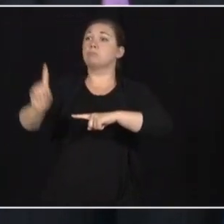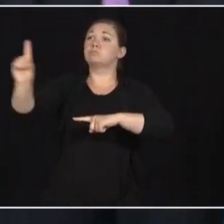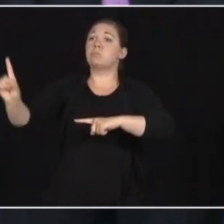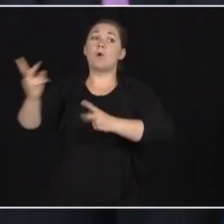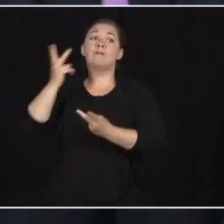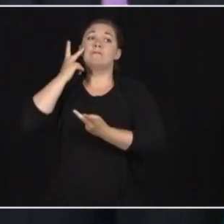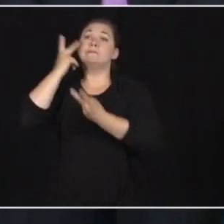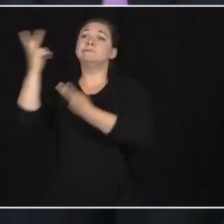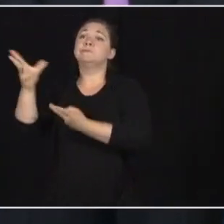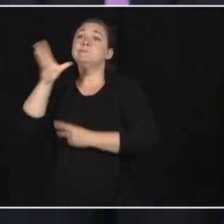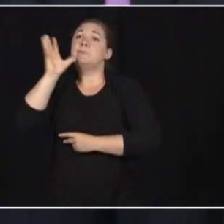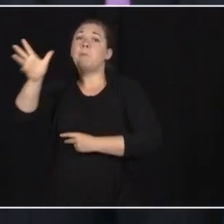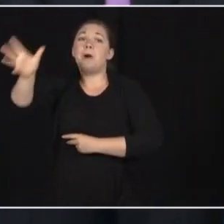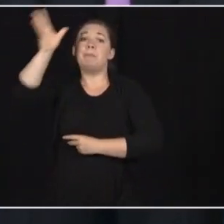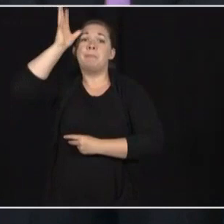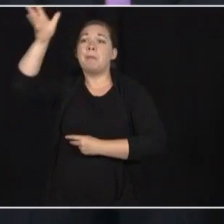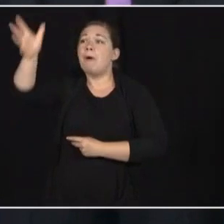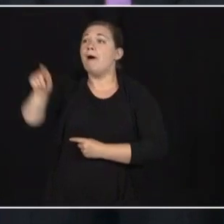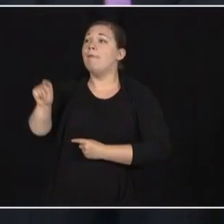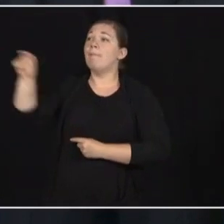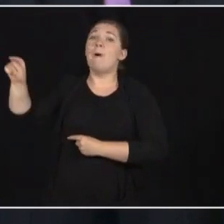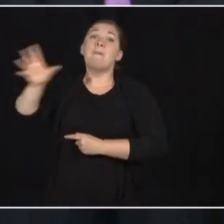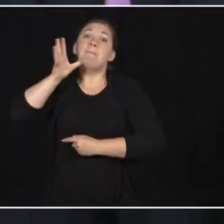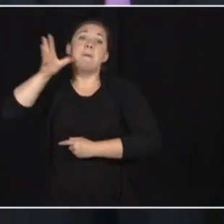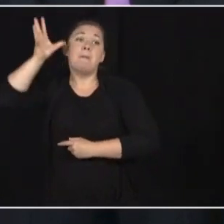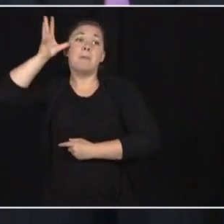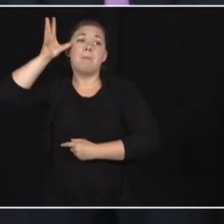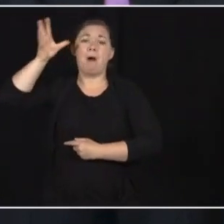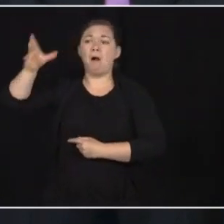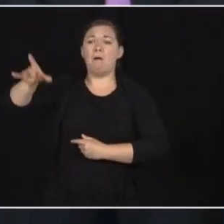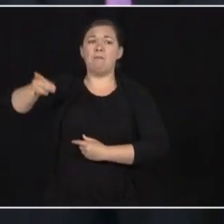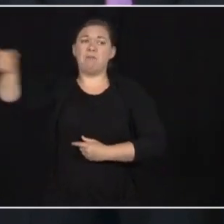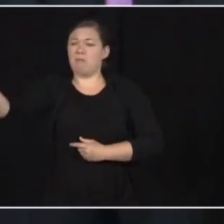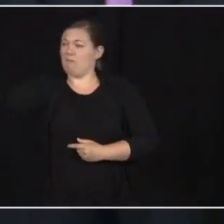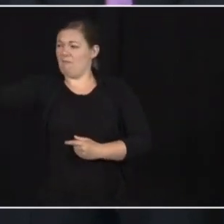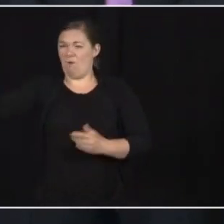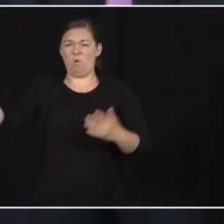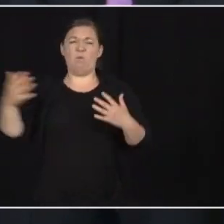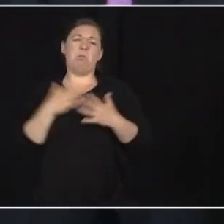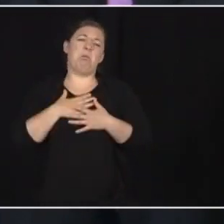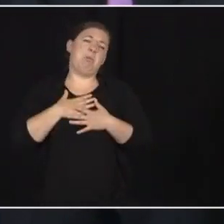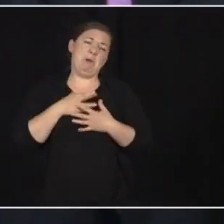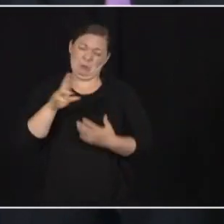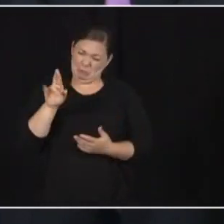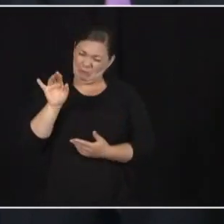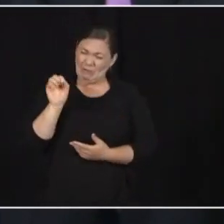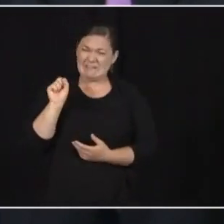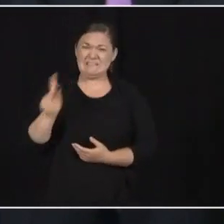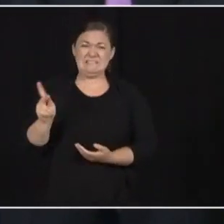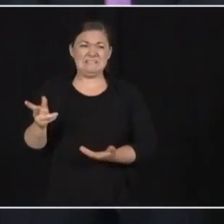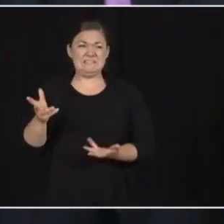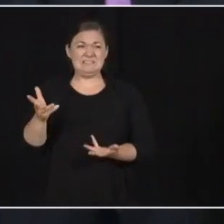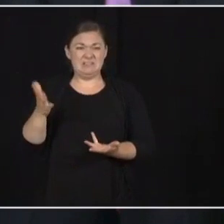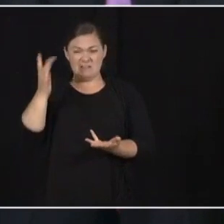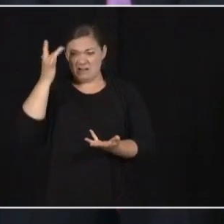Then all of a sudden they go home and visit their grandparents or their elderly parents. You are putting your family at risk and friends at risk.